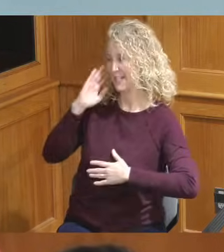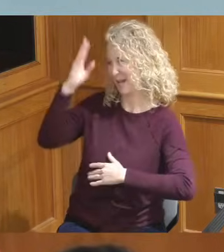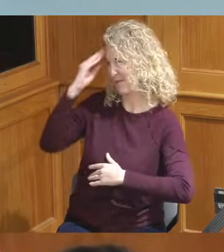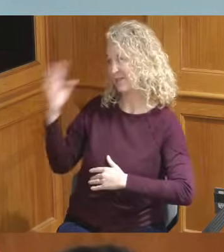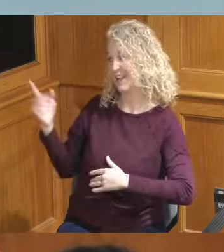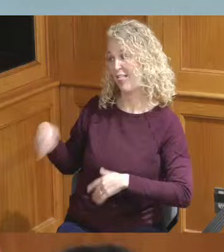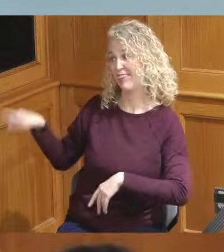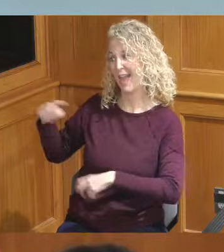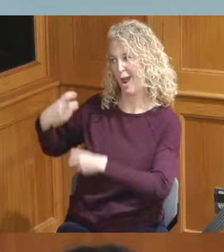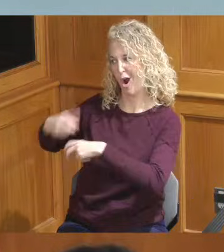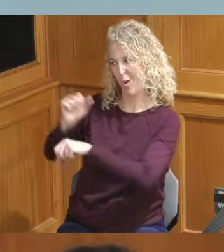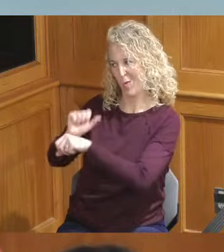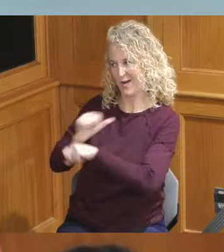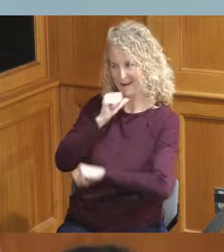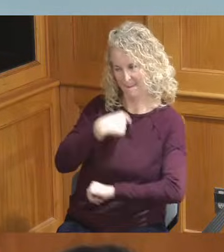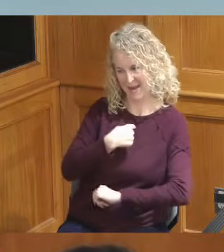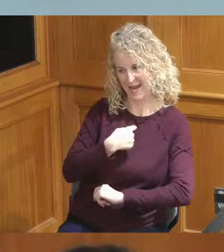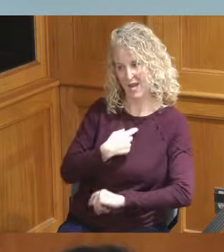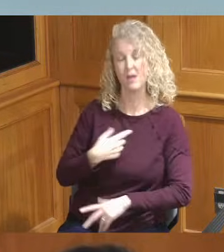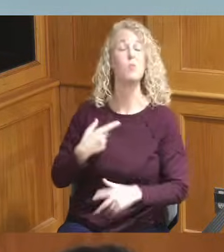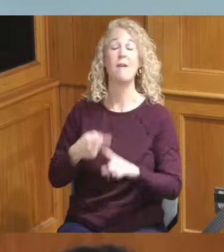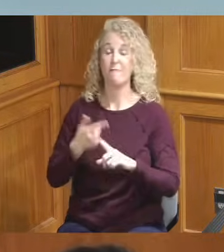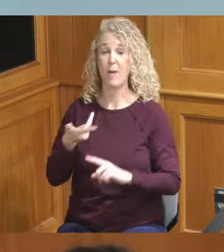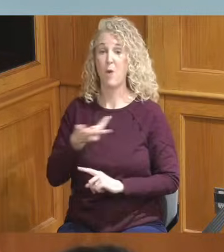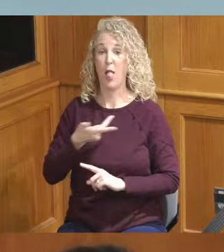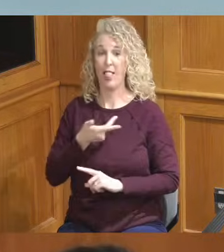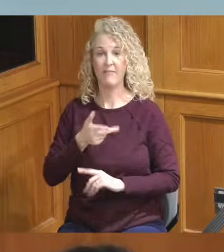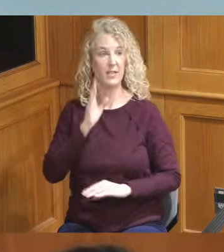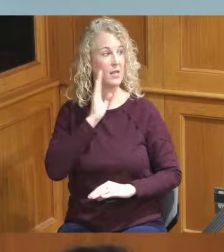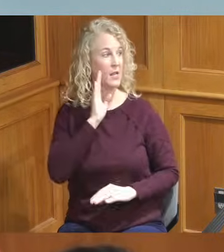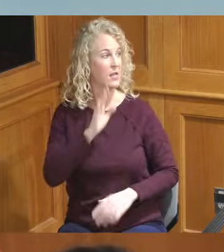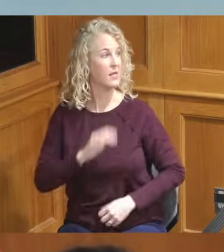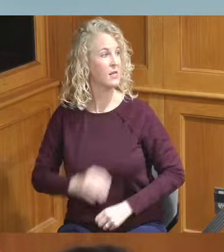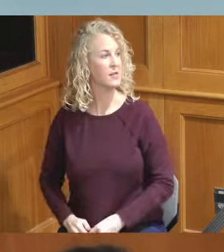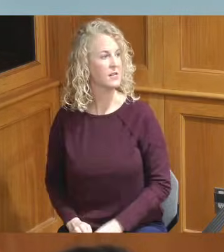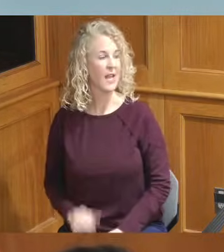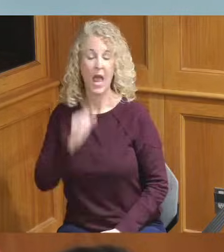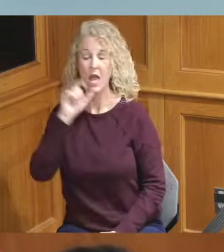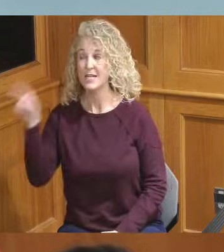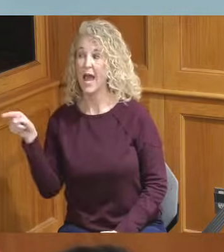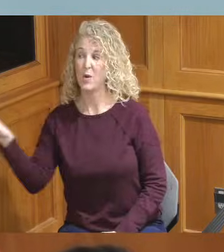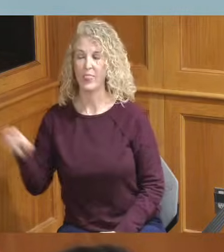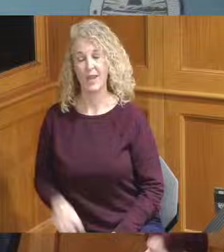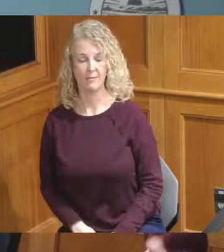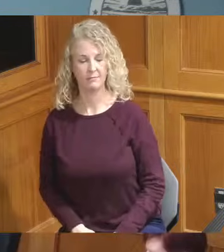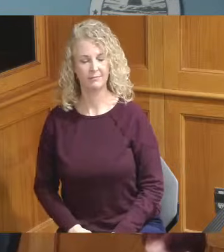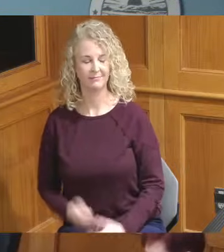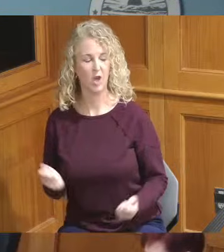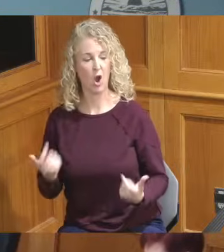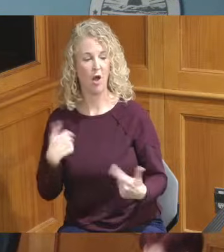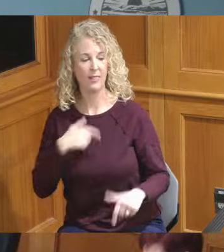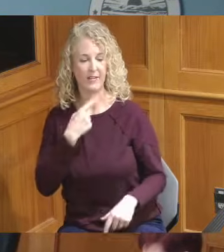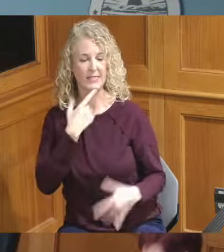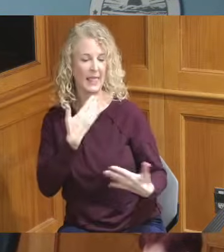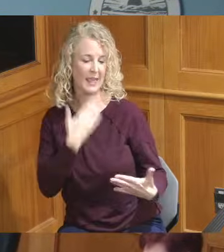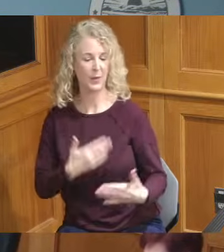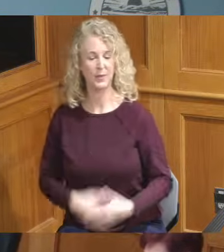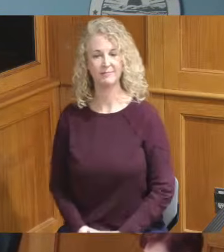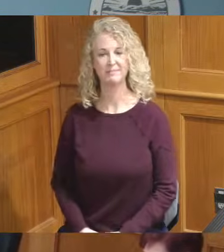hard work. Pass it from all of us. We'll do. Thank you. Excellent job. Okay. On everything